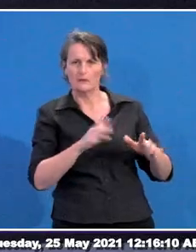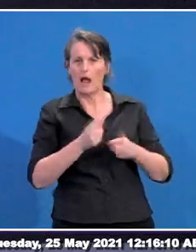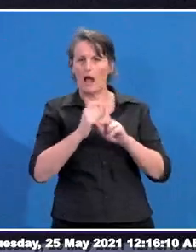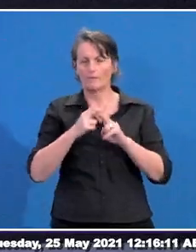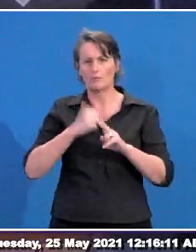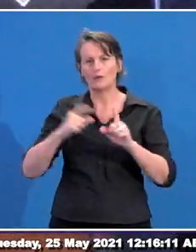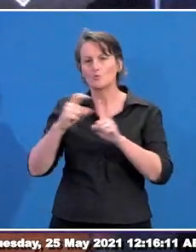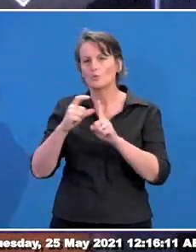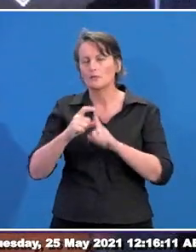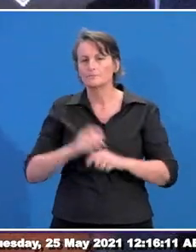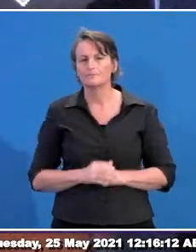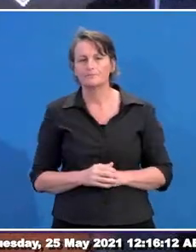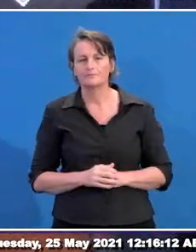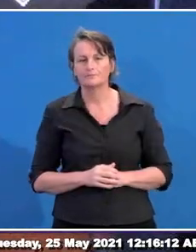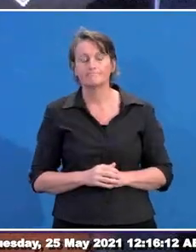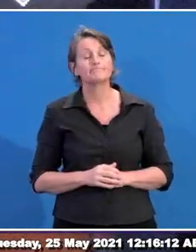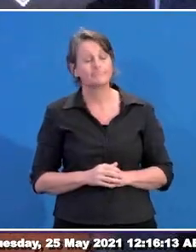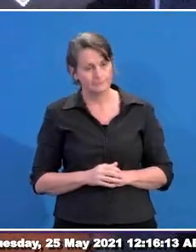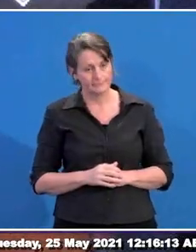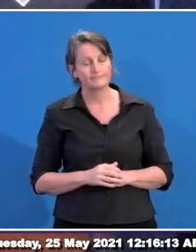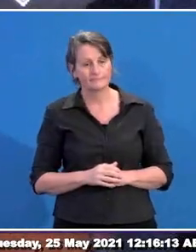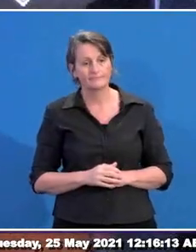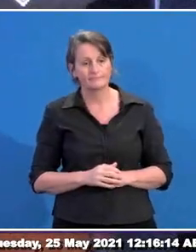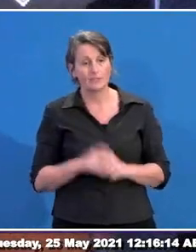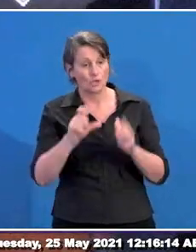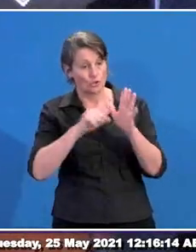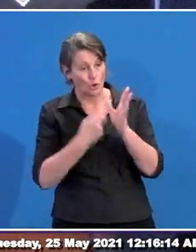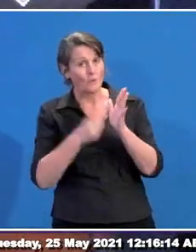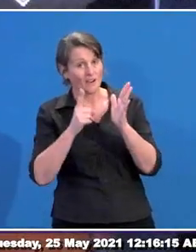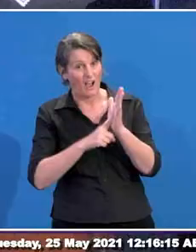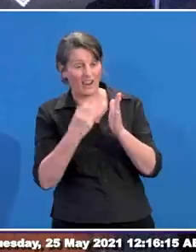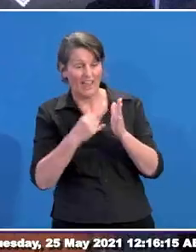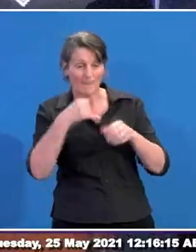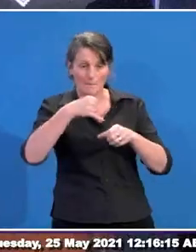So Carl has a lot of medical issues that he has to deal with as well